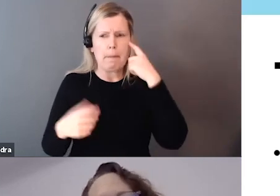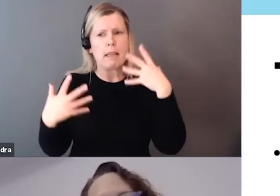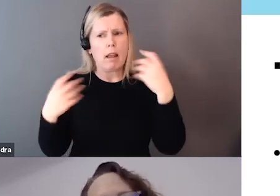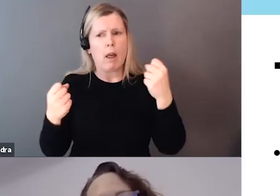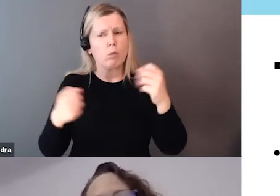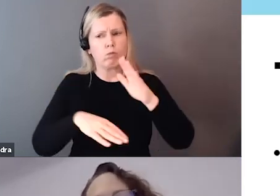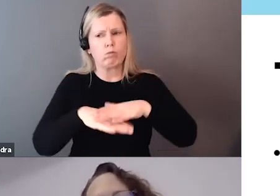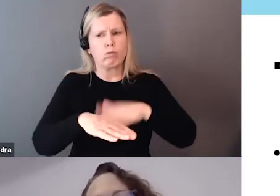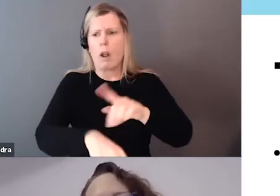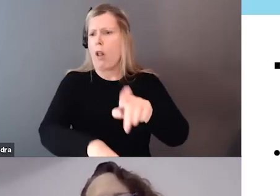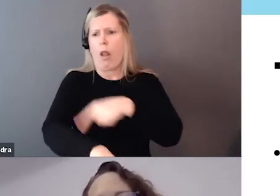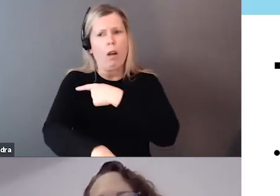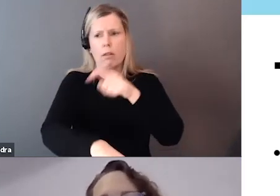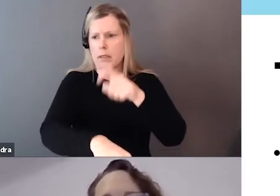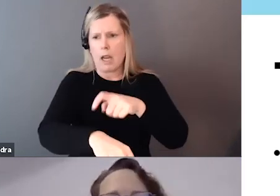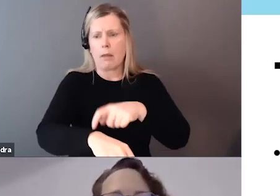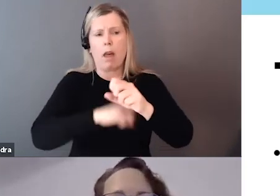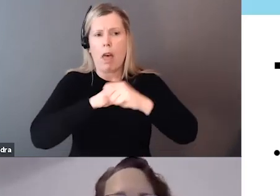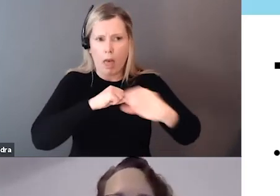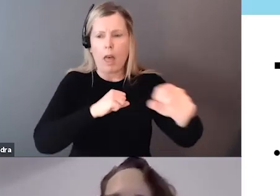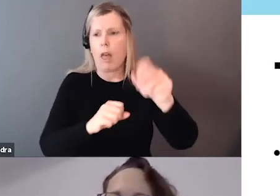And so they would they would feel really busy with with the claims.